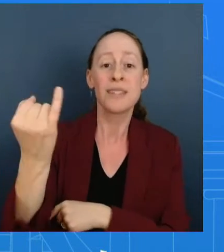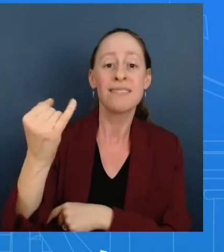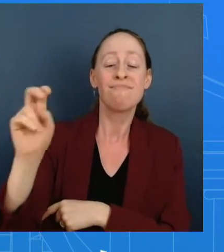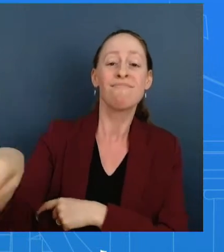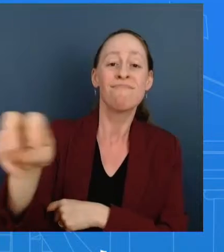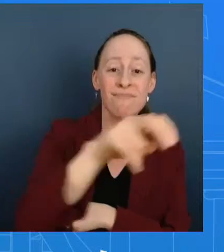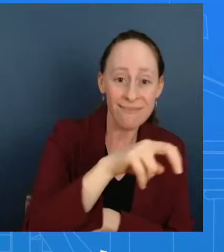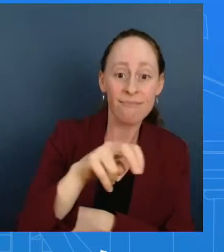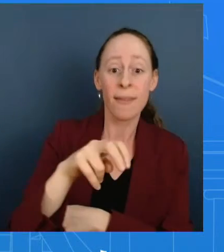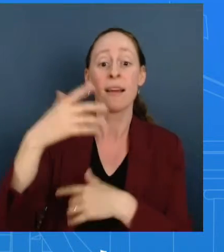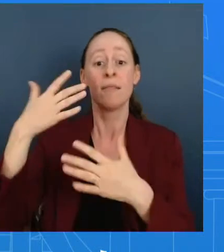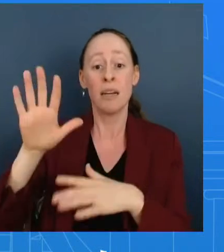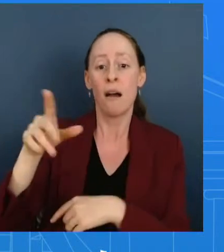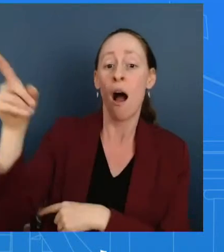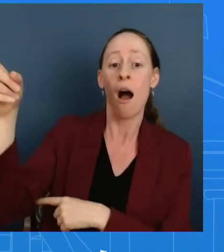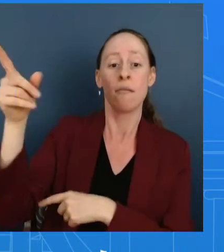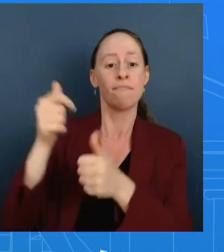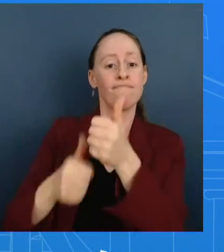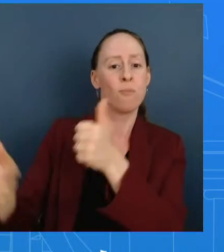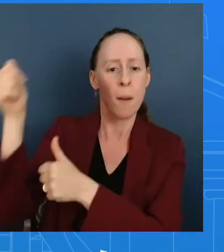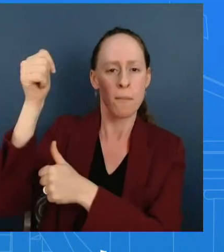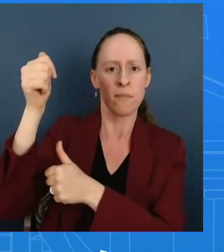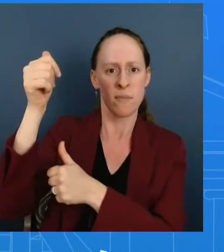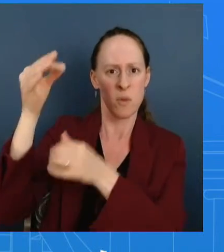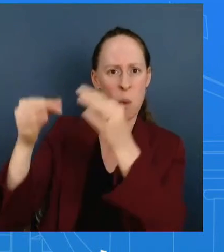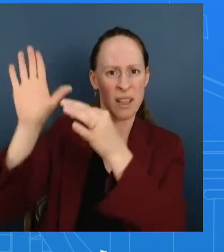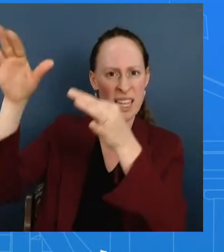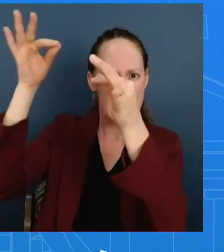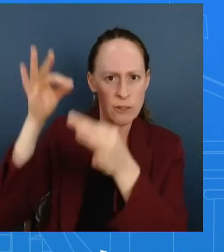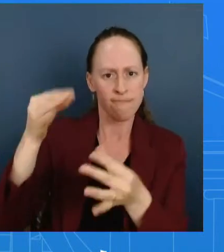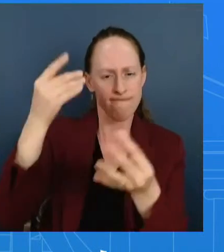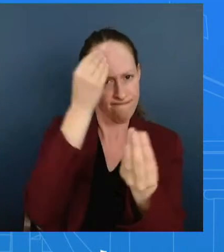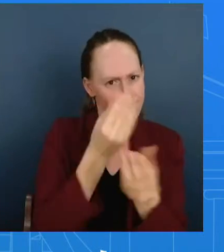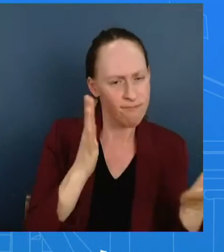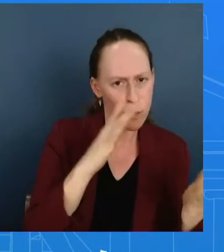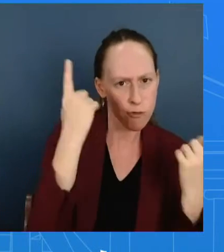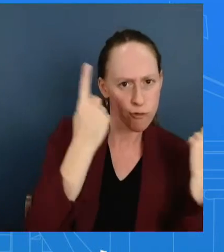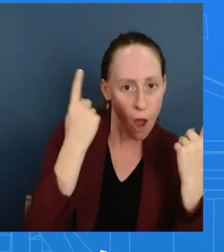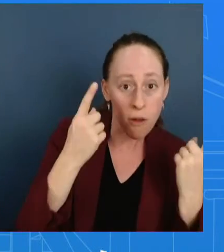for a briefing on extreme weather events, hosted a Medal of Honor ceremony,